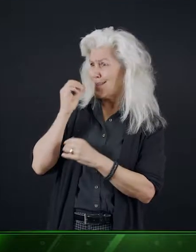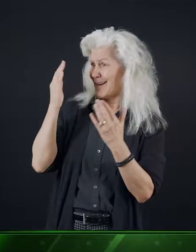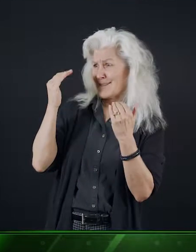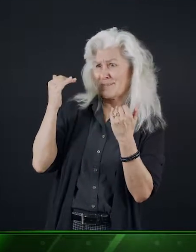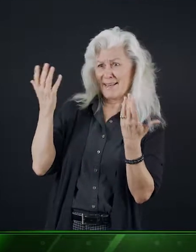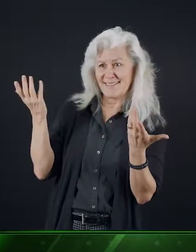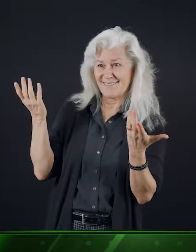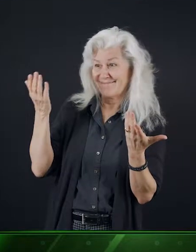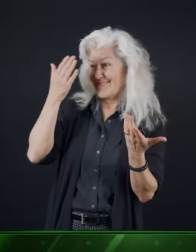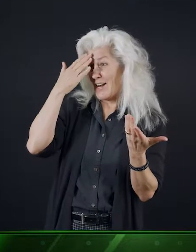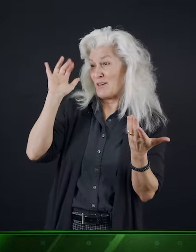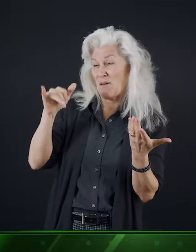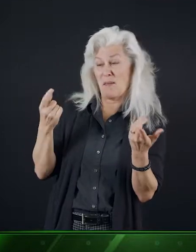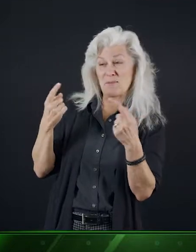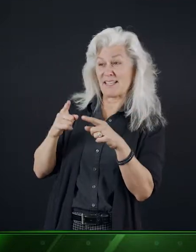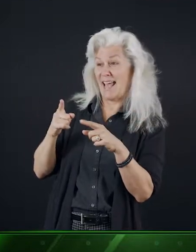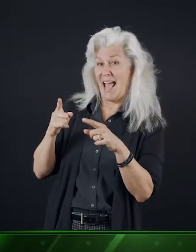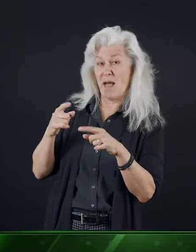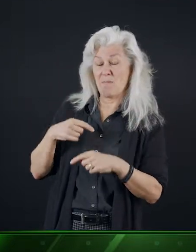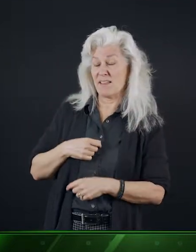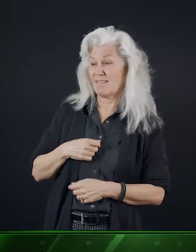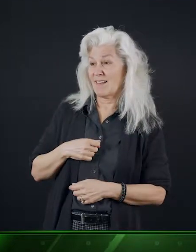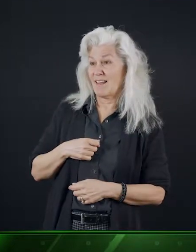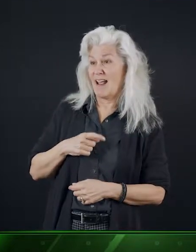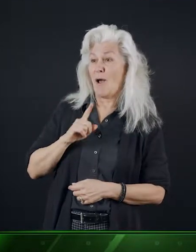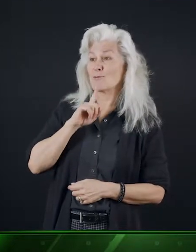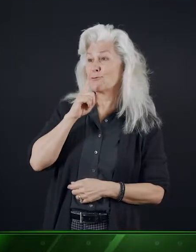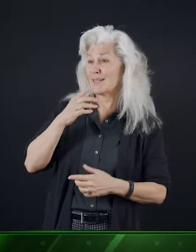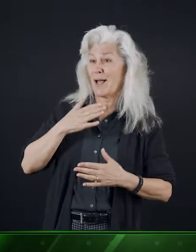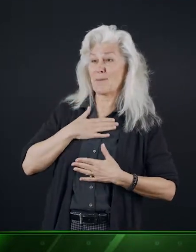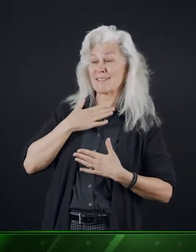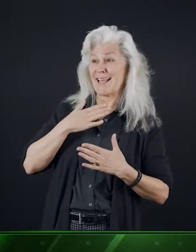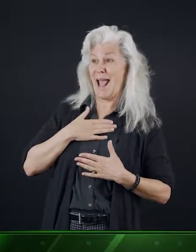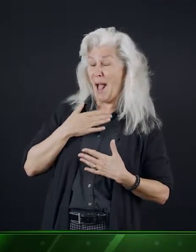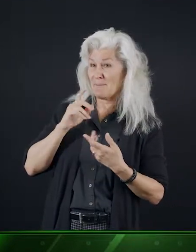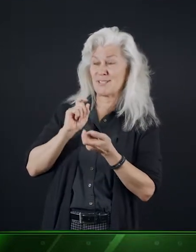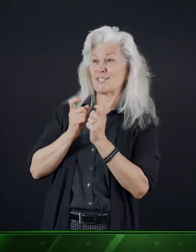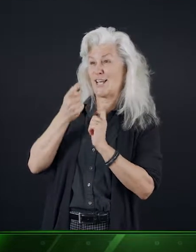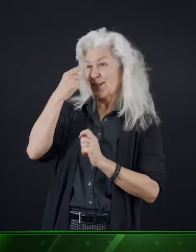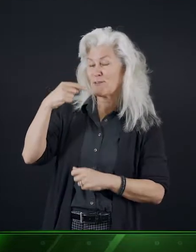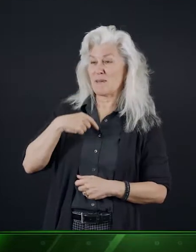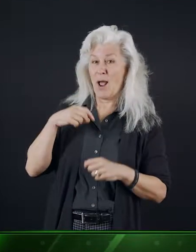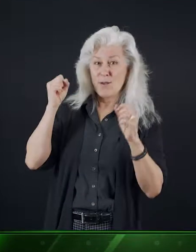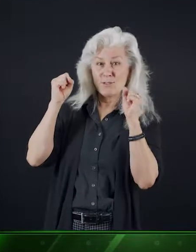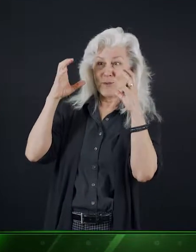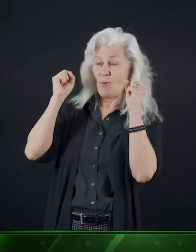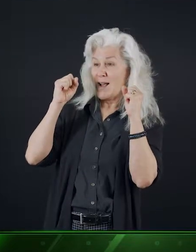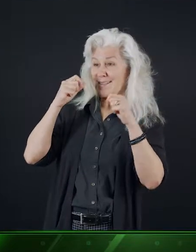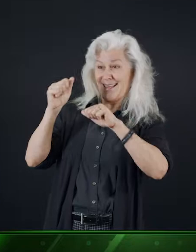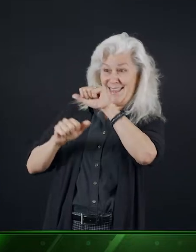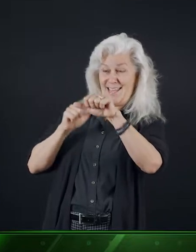I didn't know what was coming. And it was a really happy change of pace. It was surprisingly interactive.